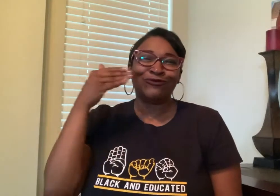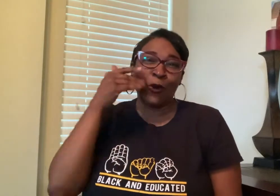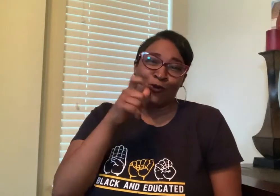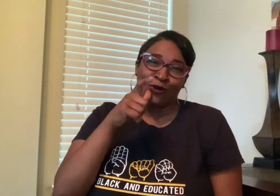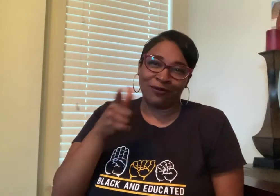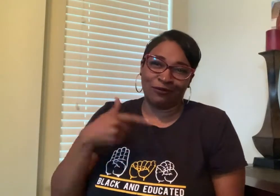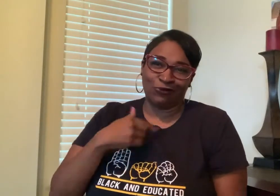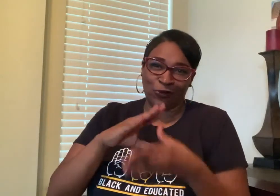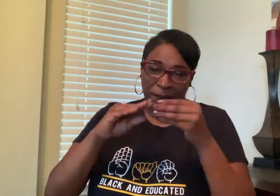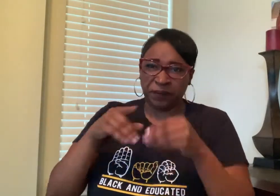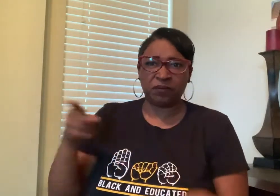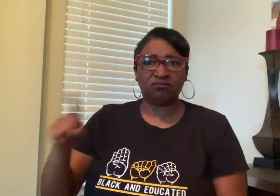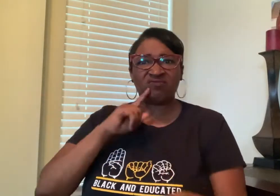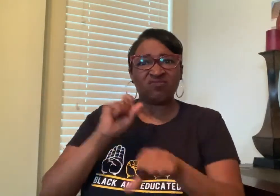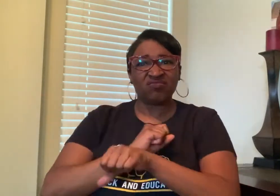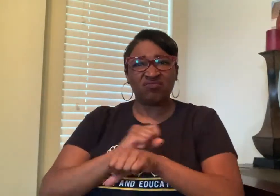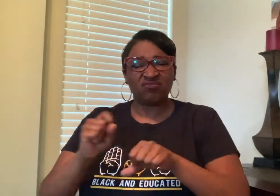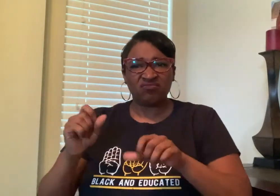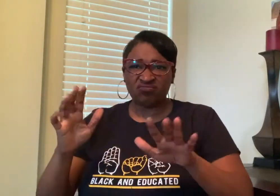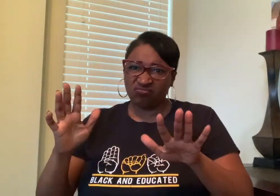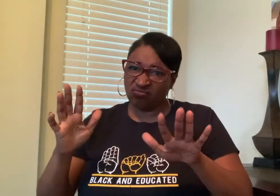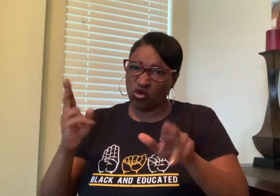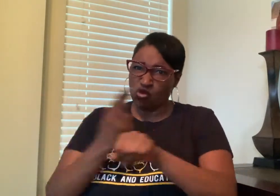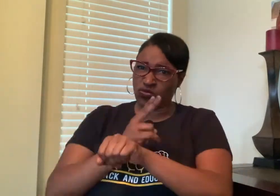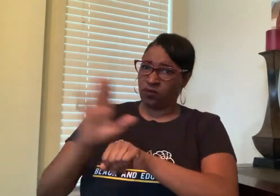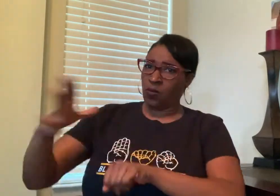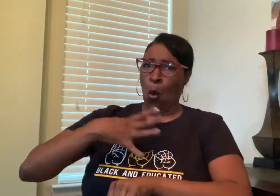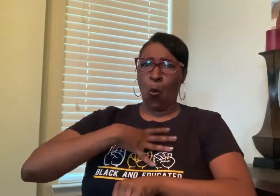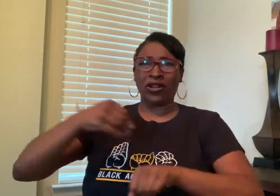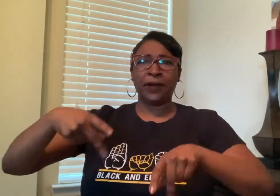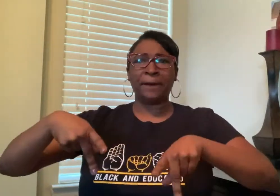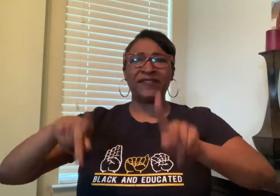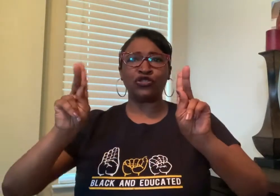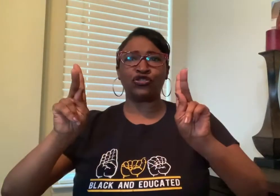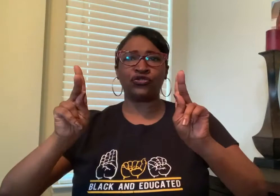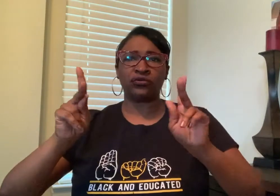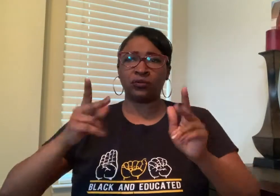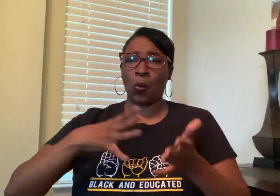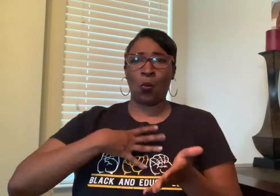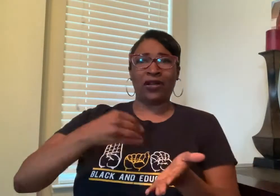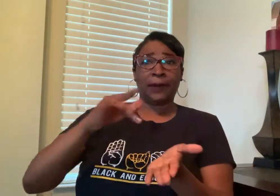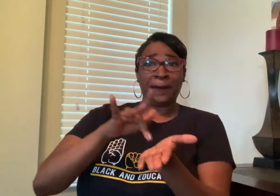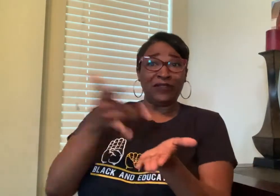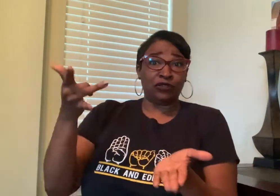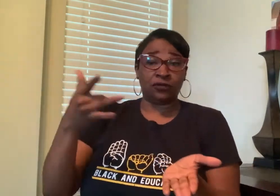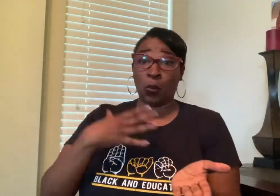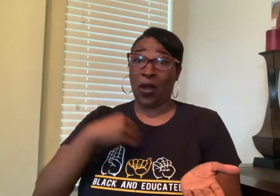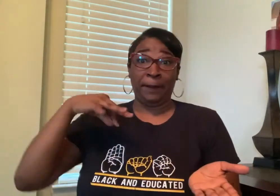who she is, was there and seeing this used her white privilege.